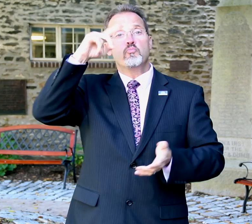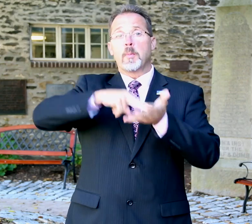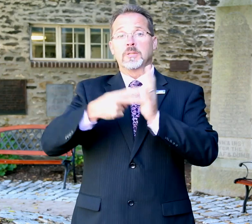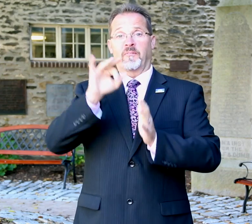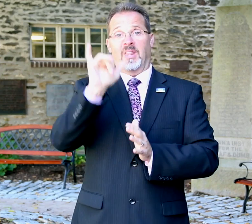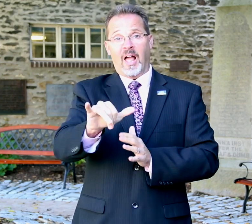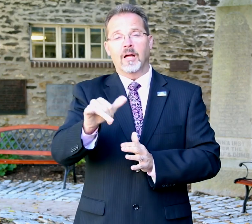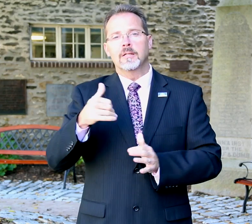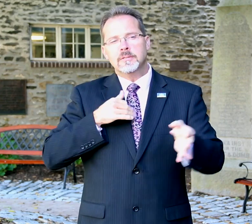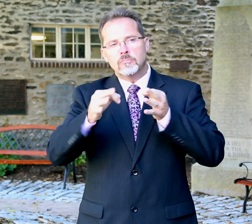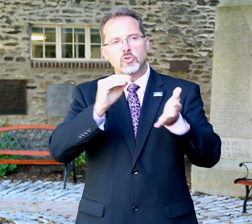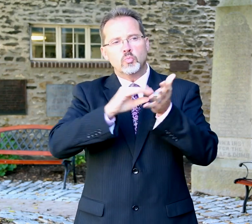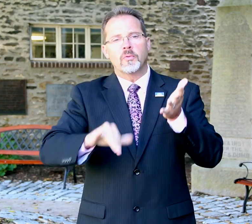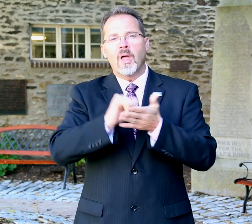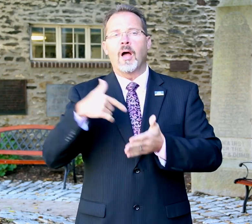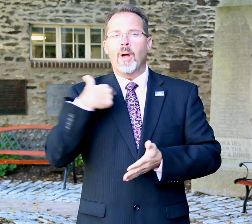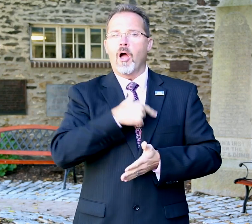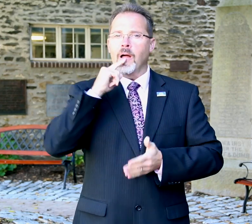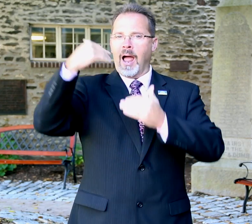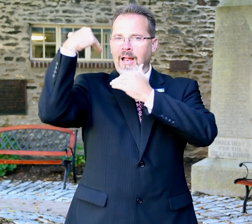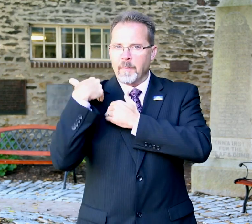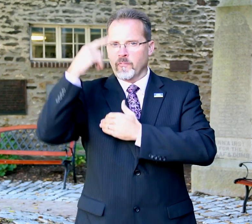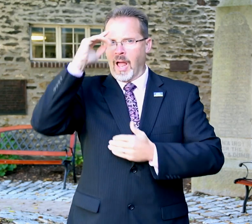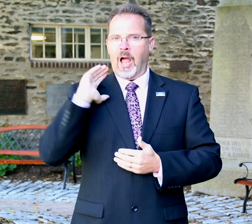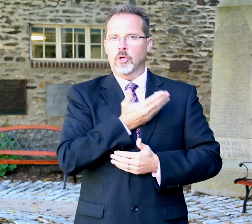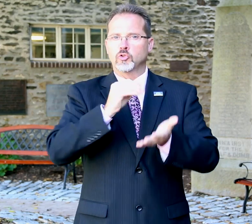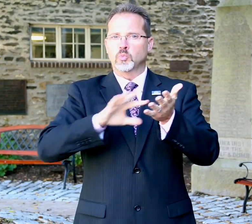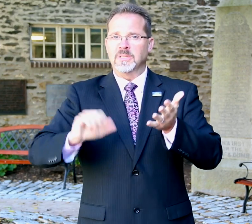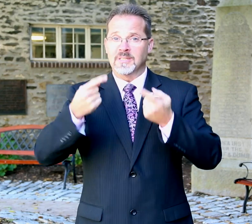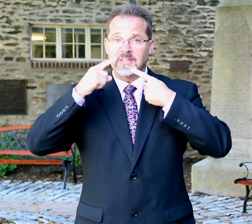Which means that we explain to our students that we are accountable for our students success.